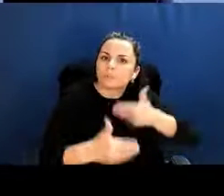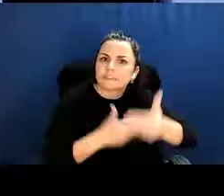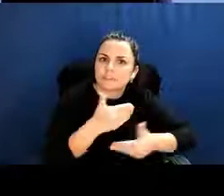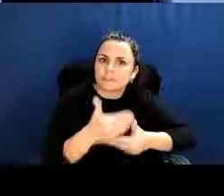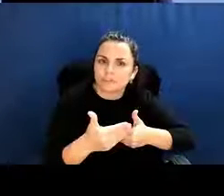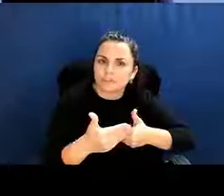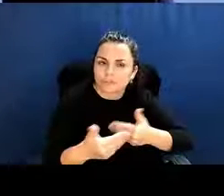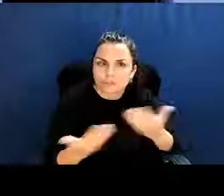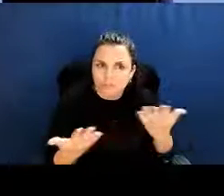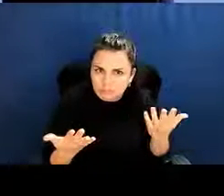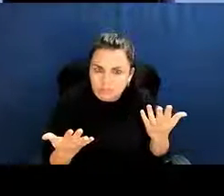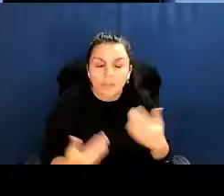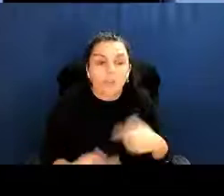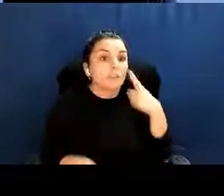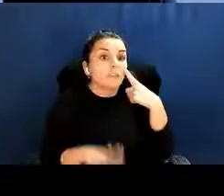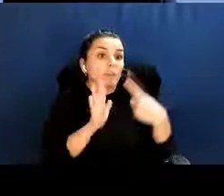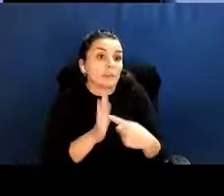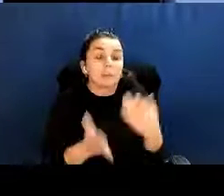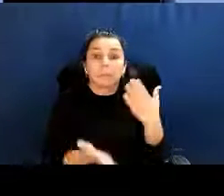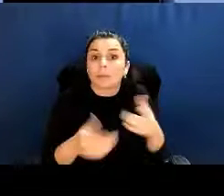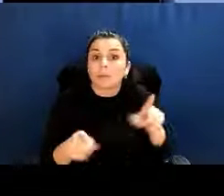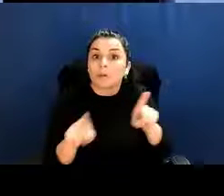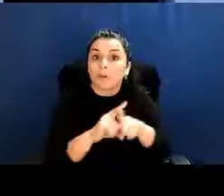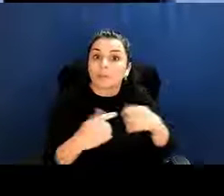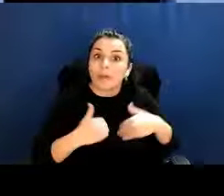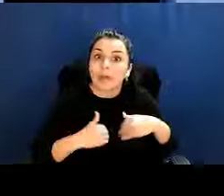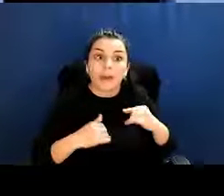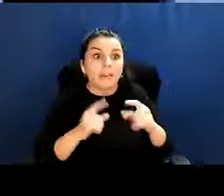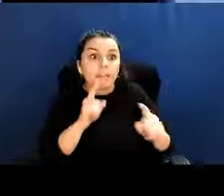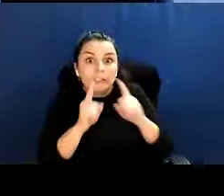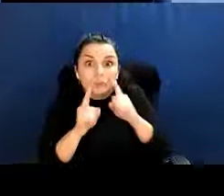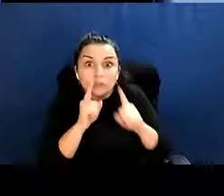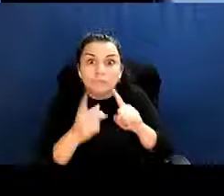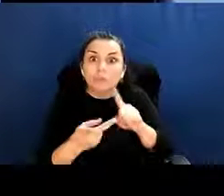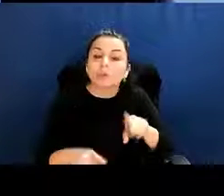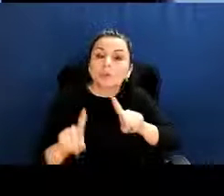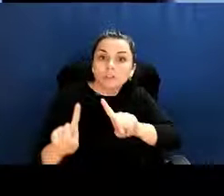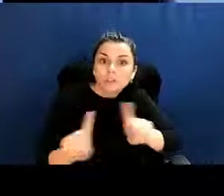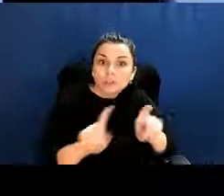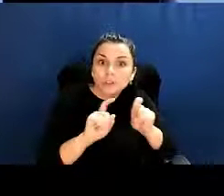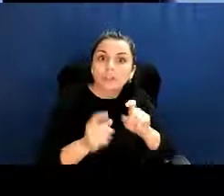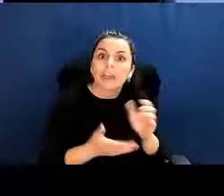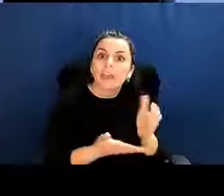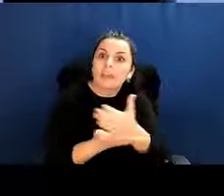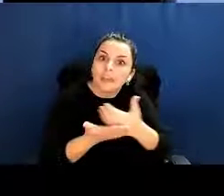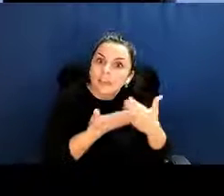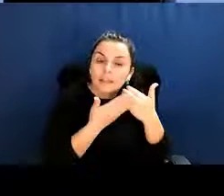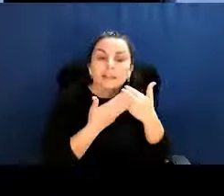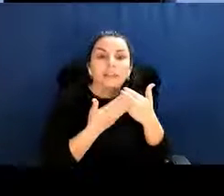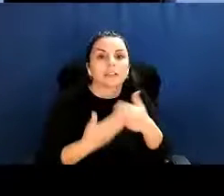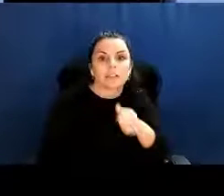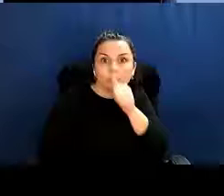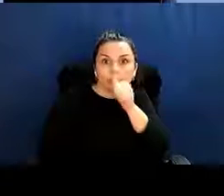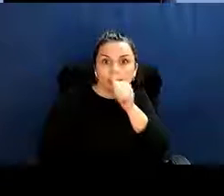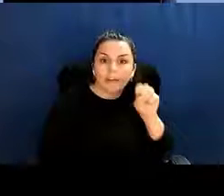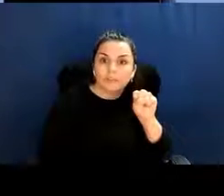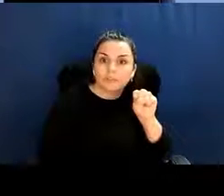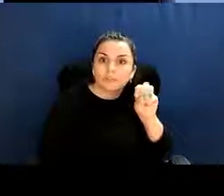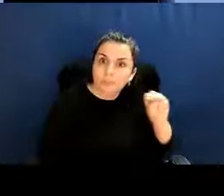let's say our research also involves an interview, a survey, collection and analysis of private social media posts and messages, et cetera.